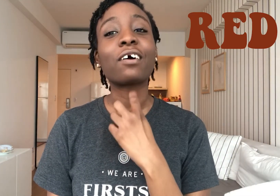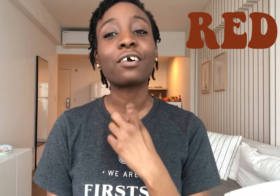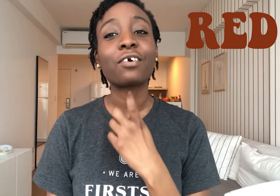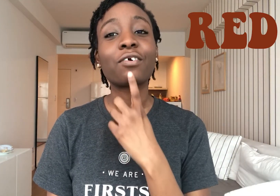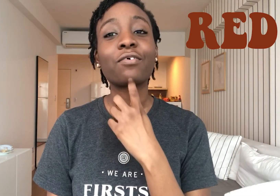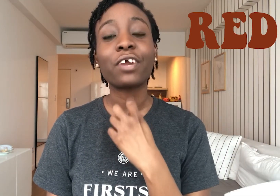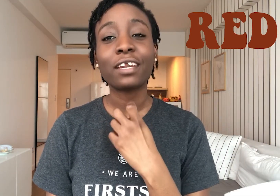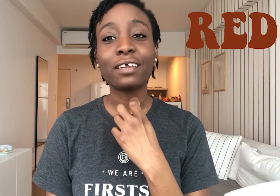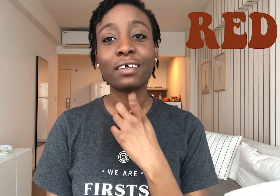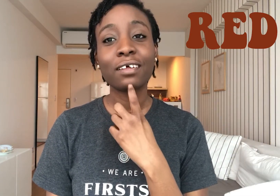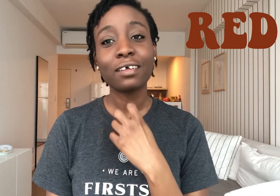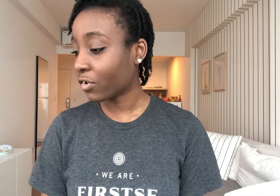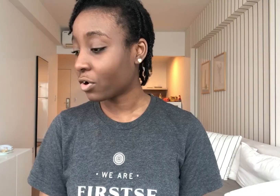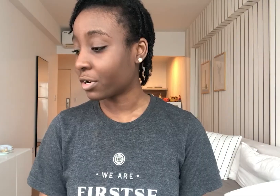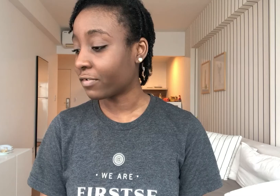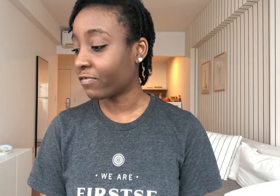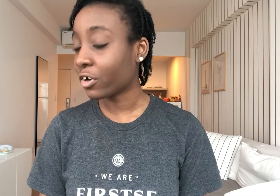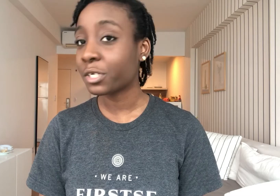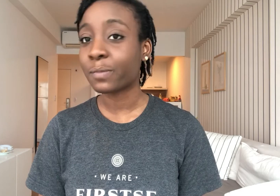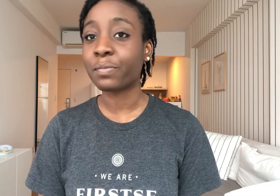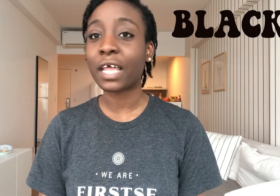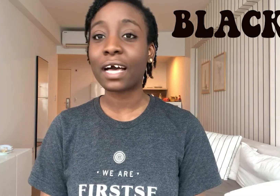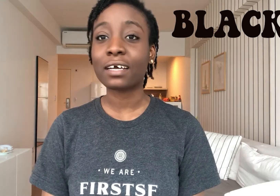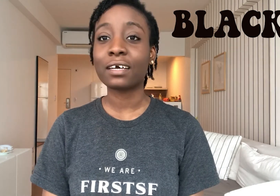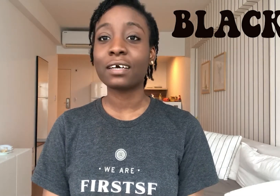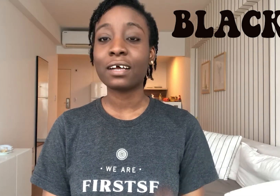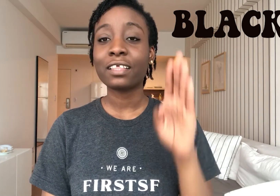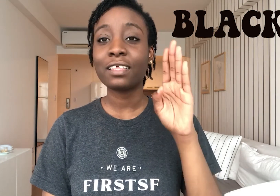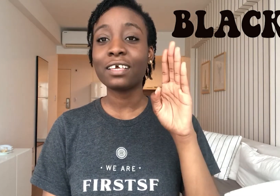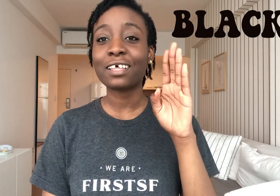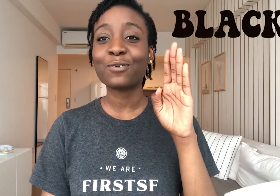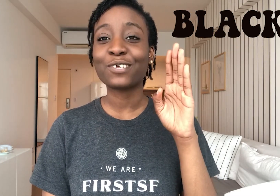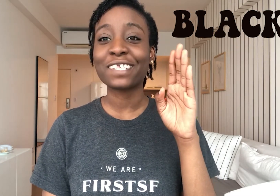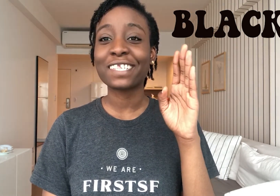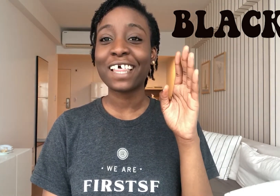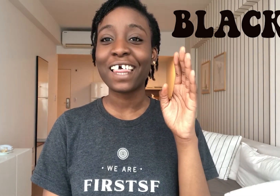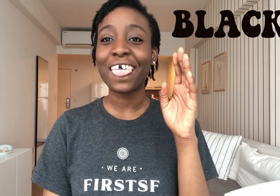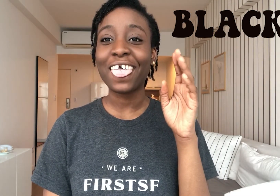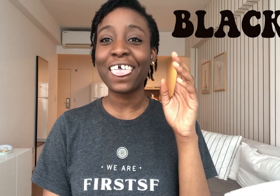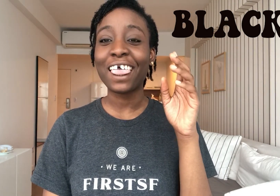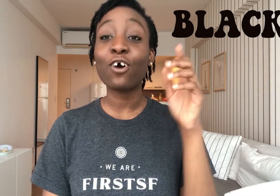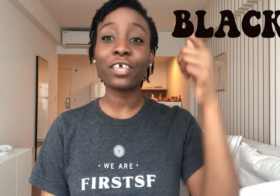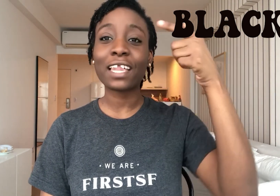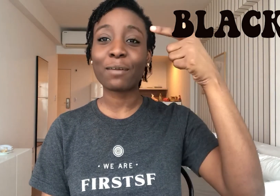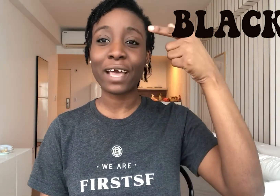r, red. Four, four is black I think that was...oh yeah like my